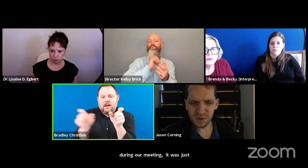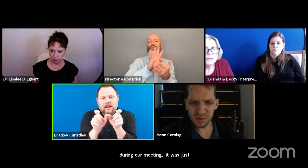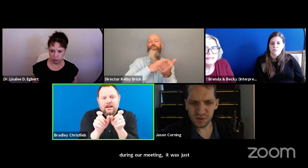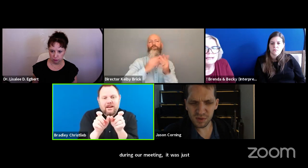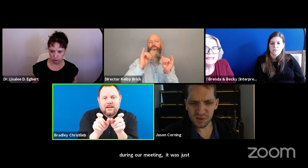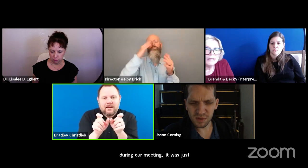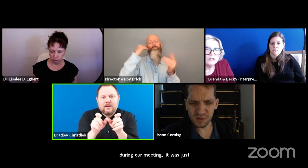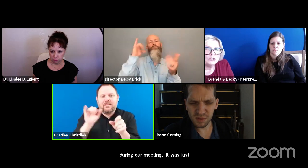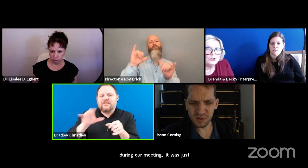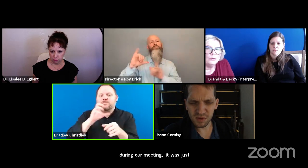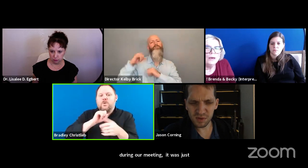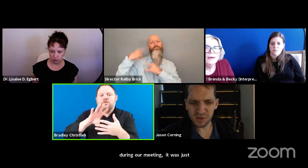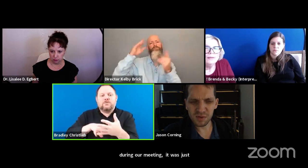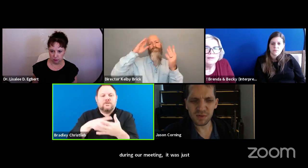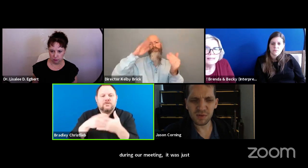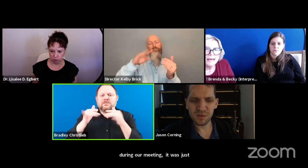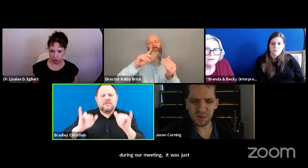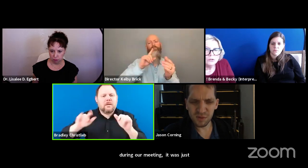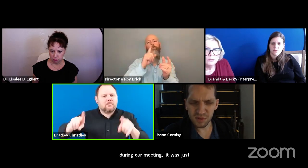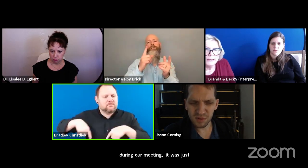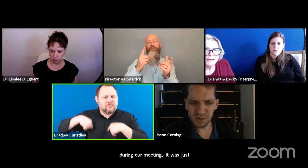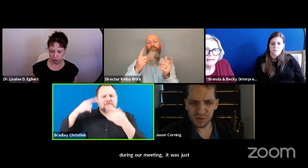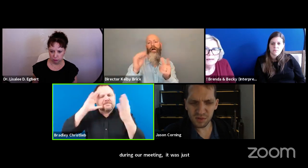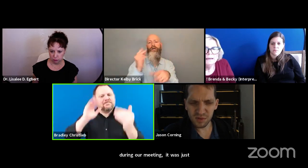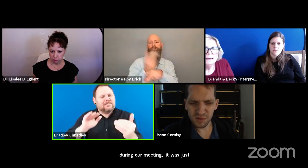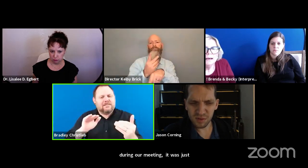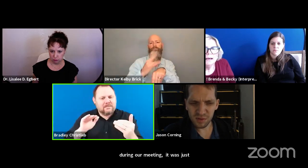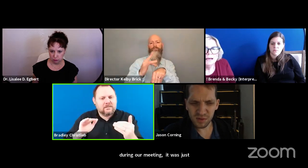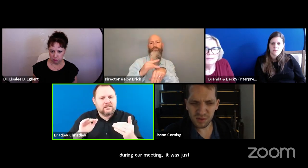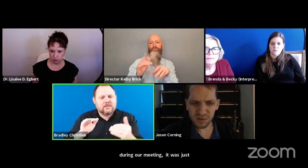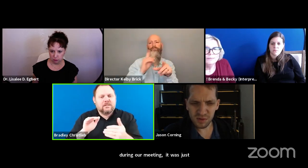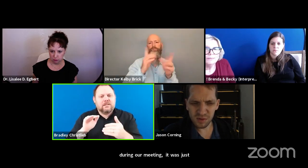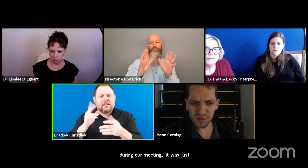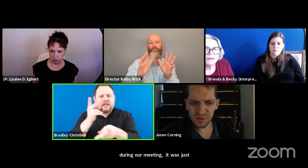So it wasn't attached to this council meeting.